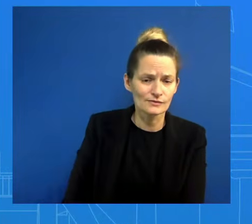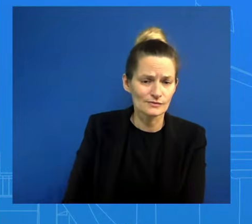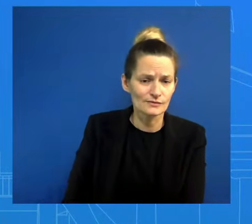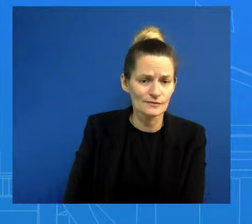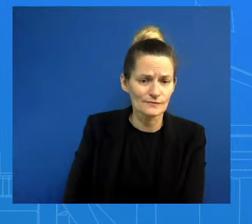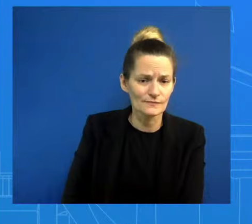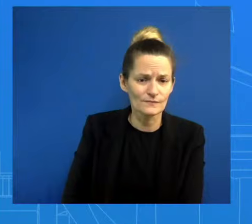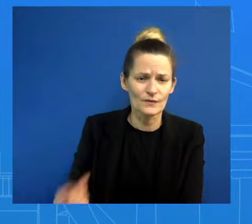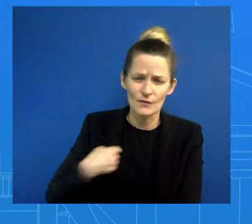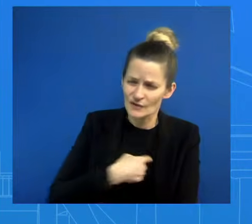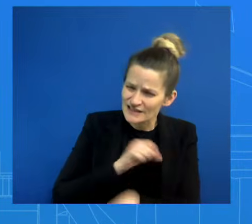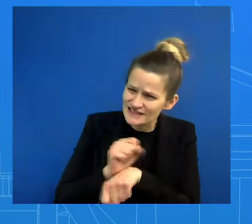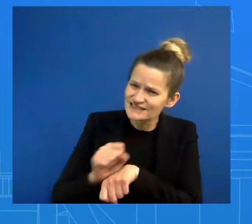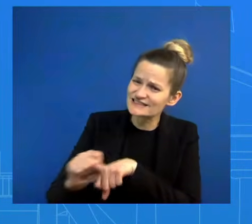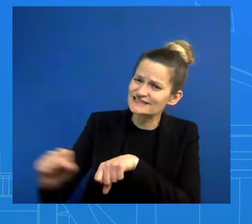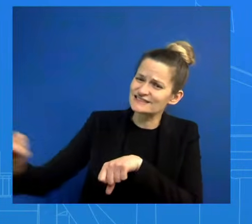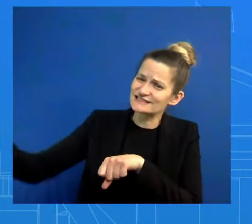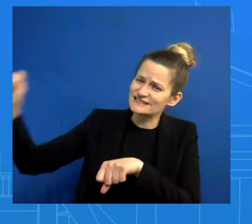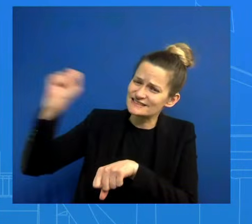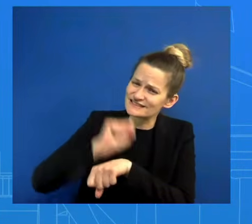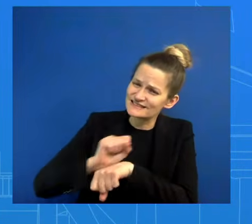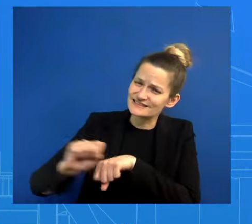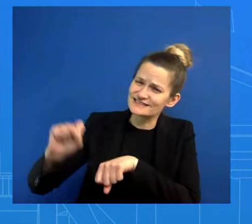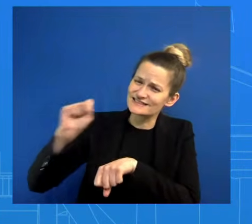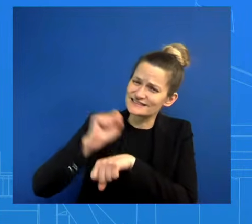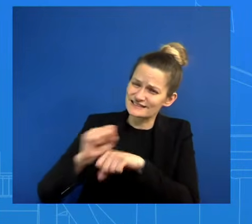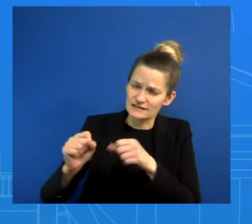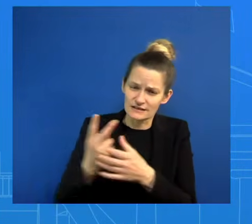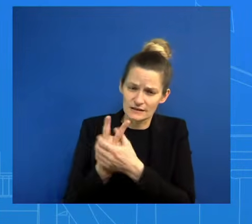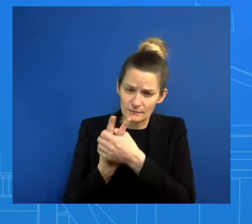That was always a priority. And, again, it wasn't until very recently